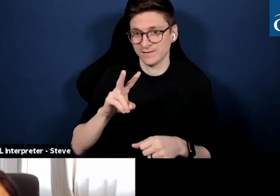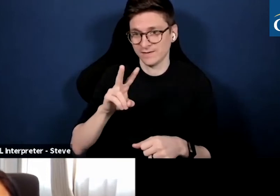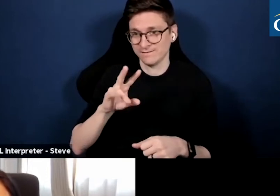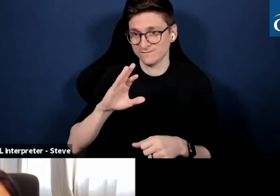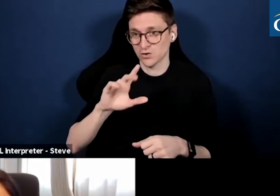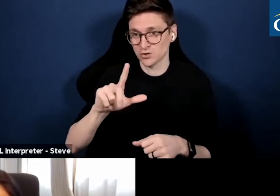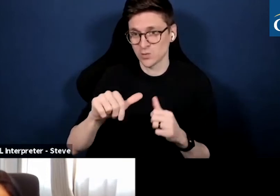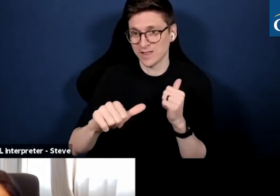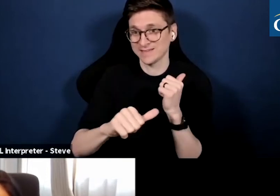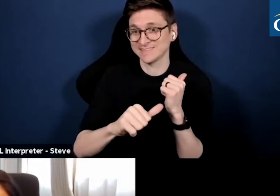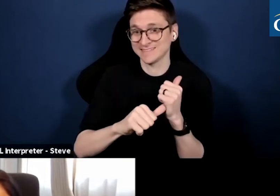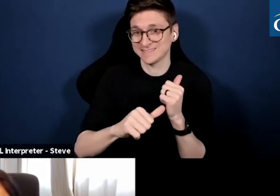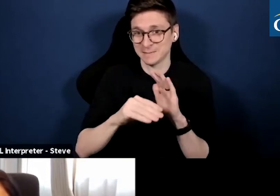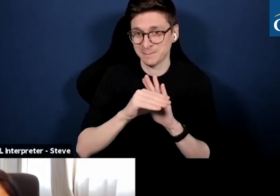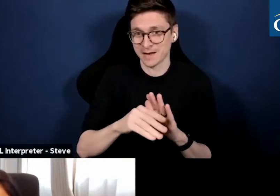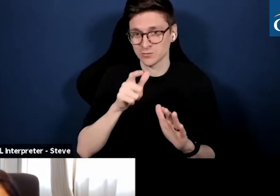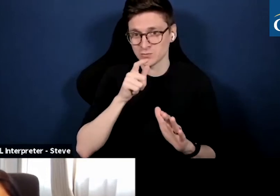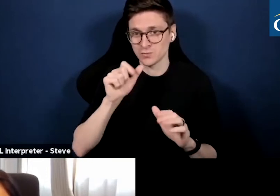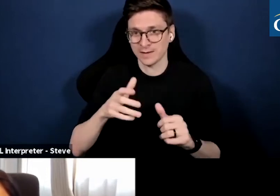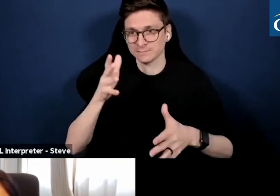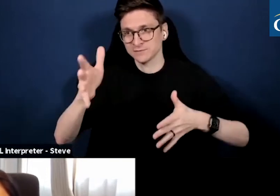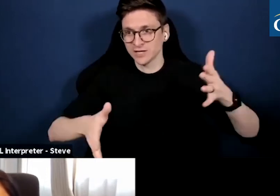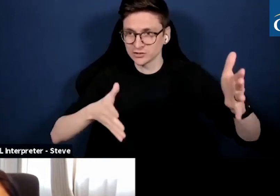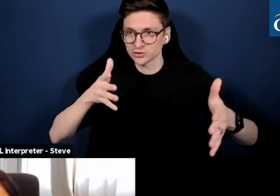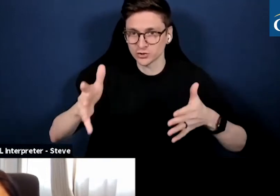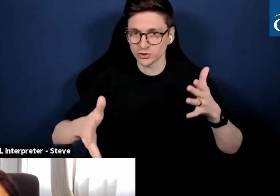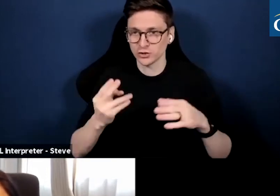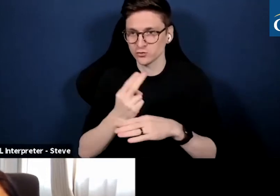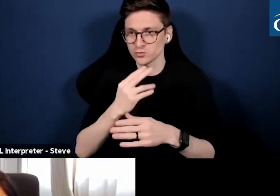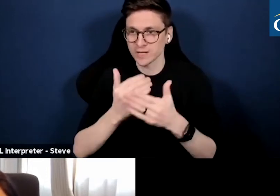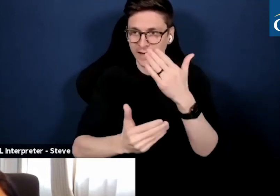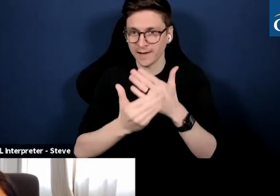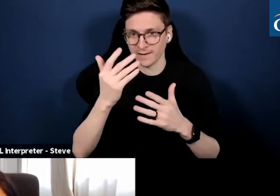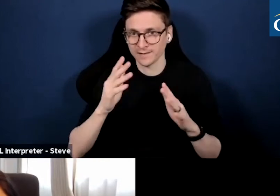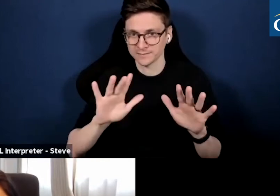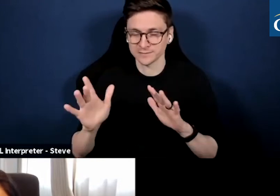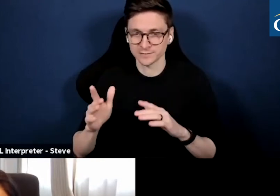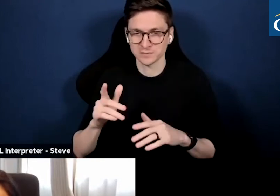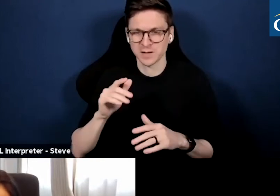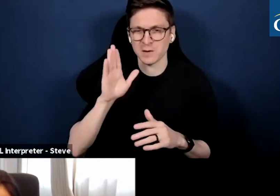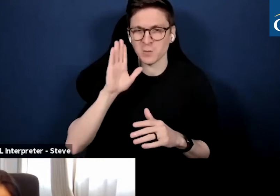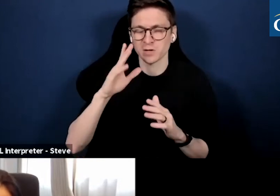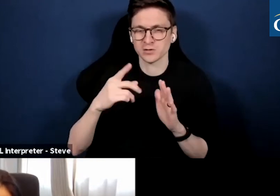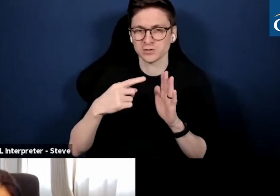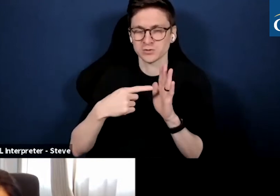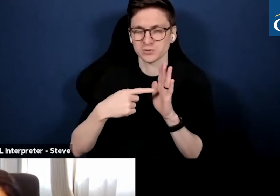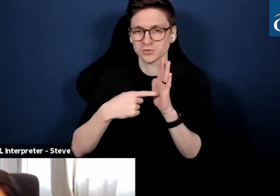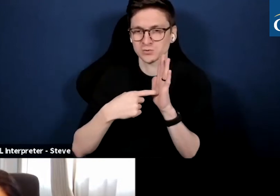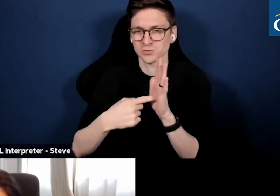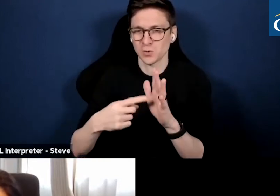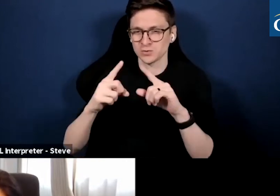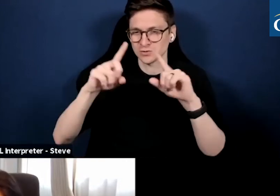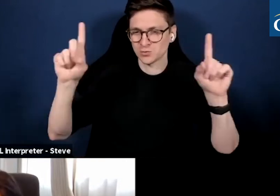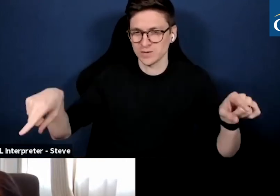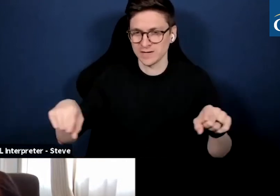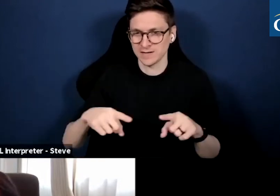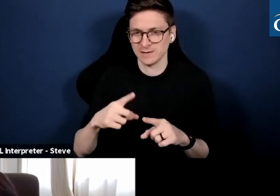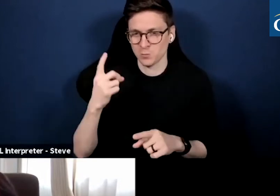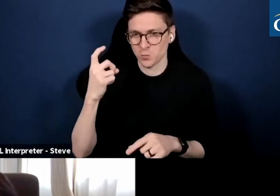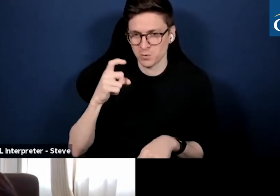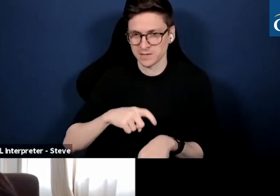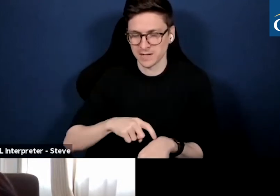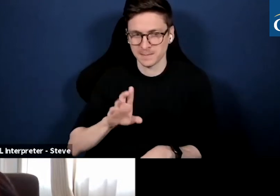to gesture and so forth so i'll just um i'll share the screen again um so this this is an